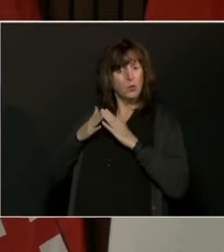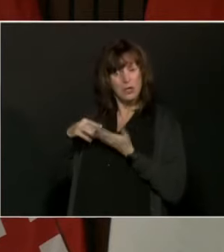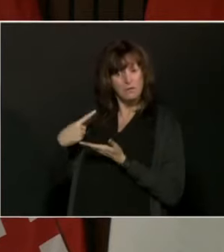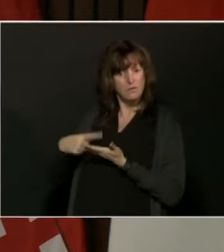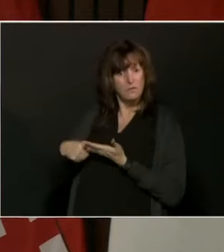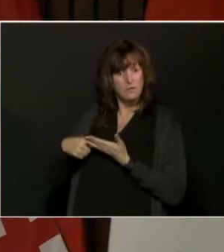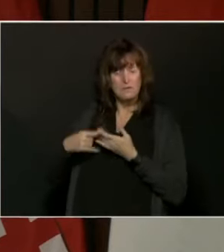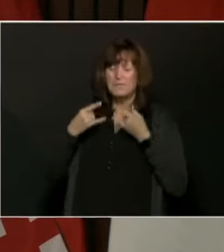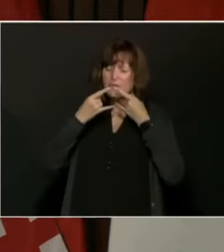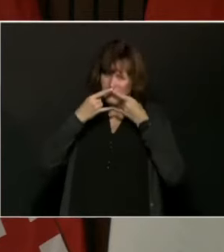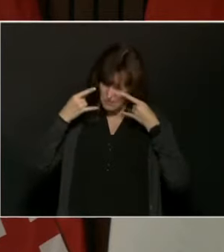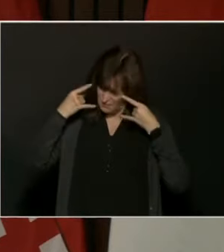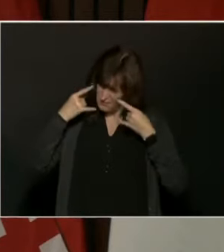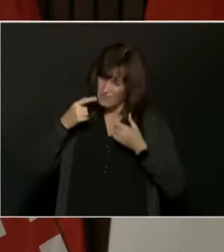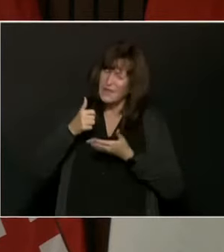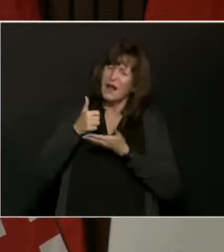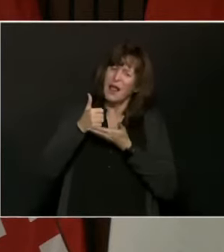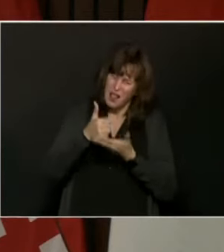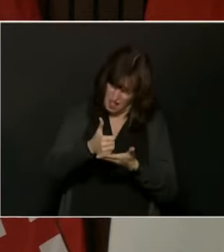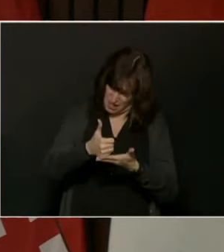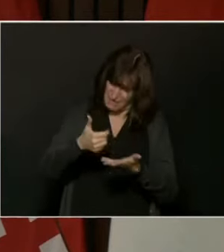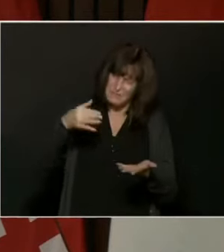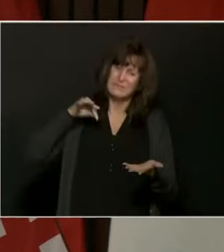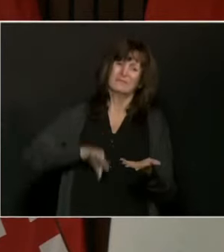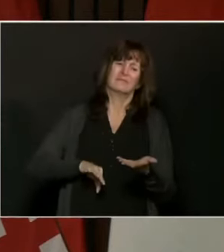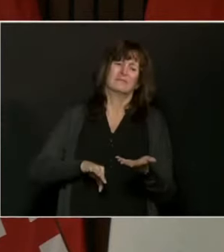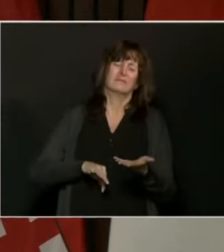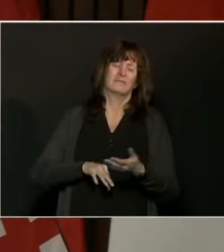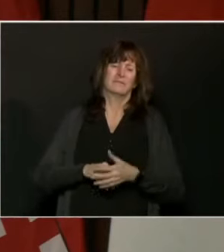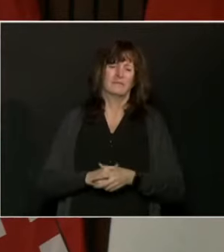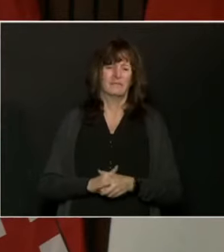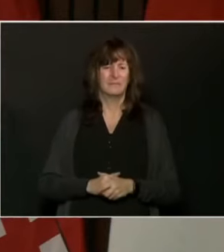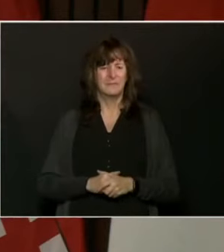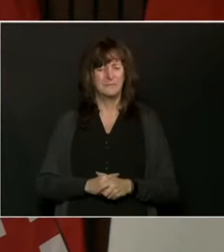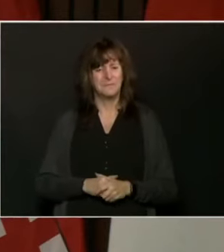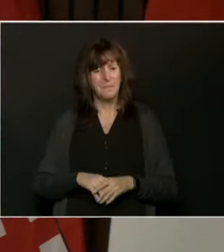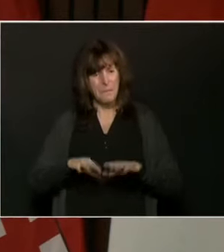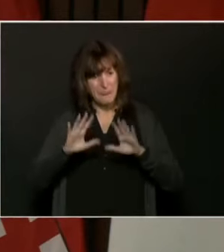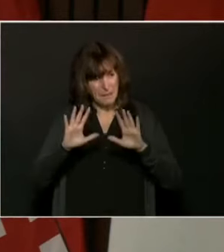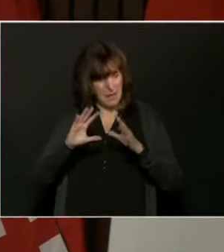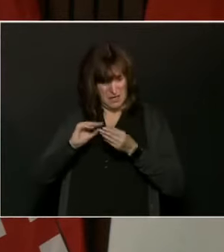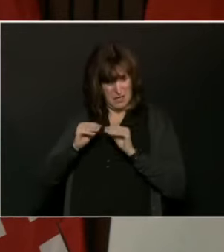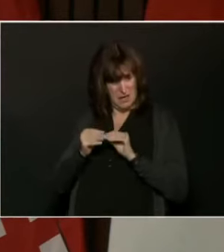DEBATE AMONG THE SCIENTIFIC IMMUNITY THAT MASKING AND MASKING MORE AND MORE SETTINGS